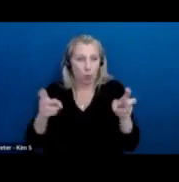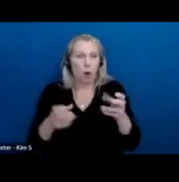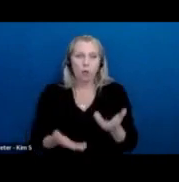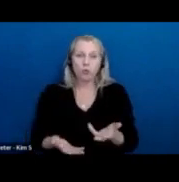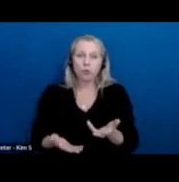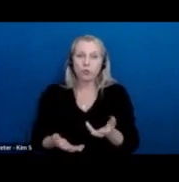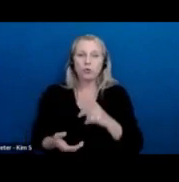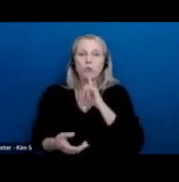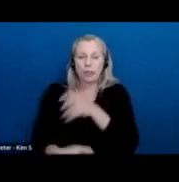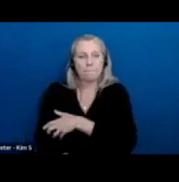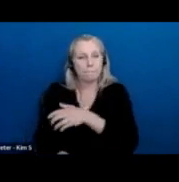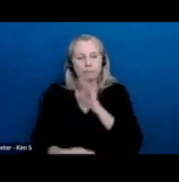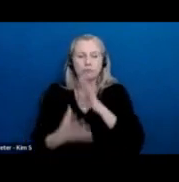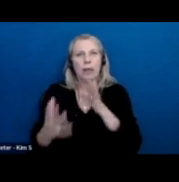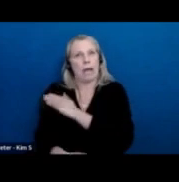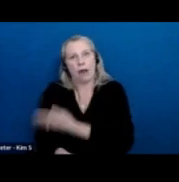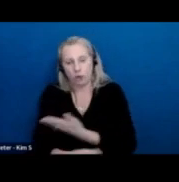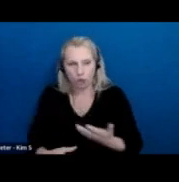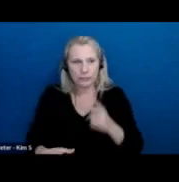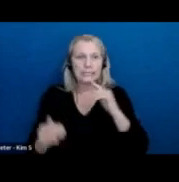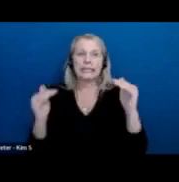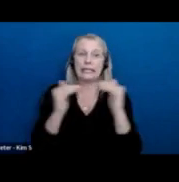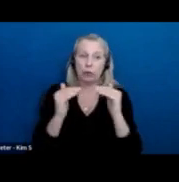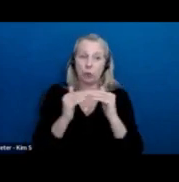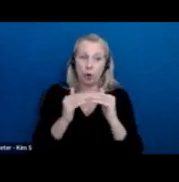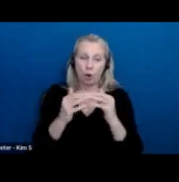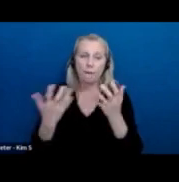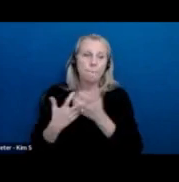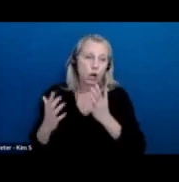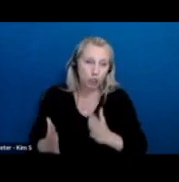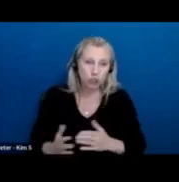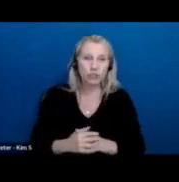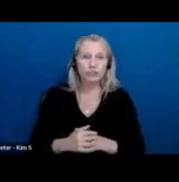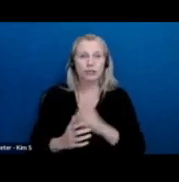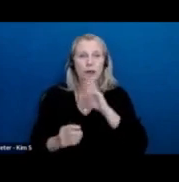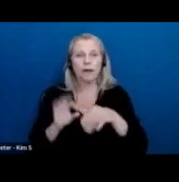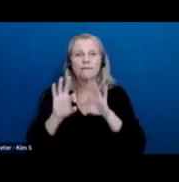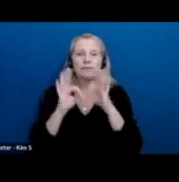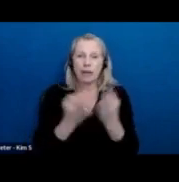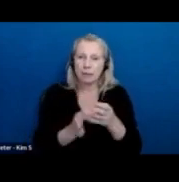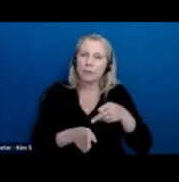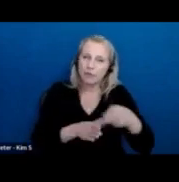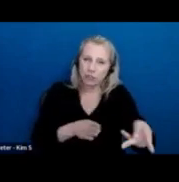powerful. It says equal partners when we talk about family professional partnerships does